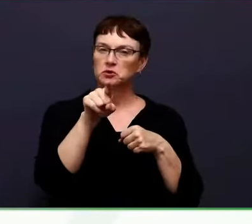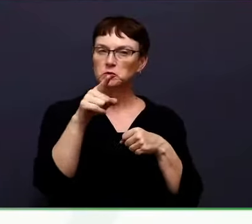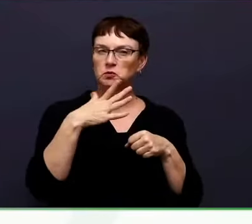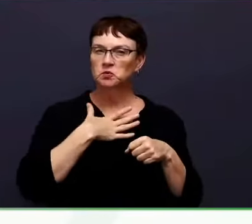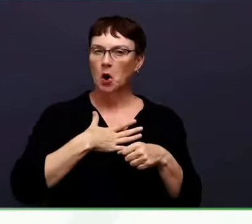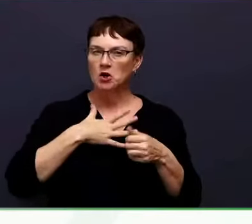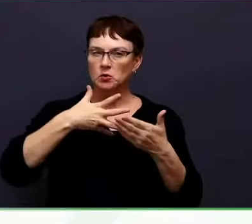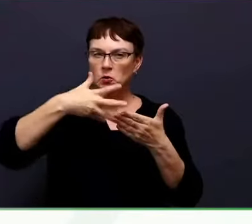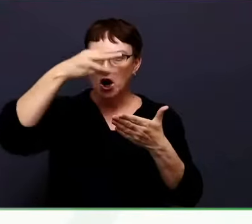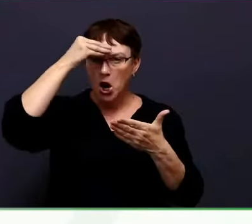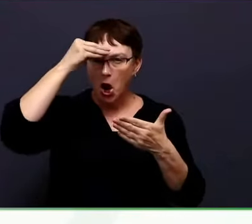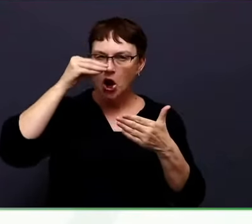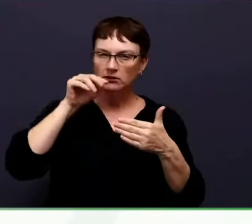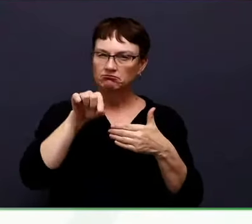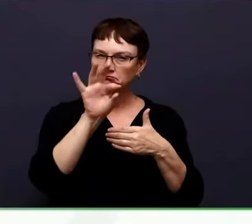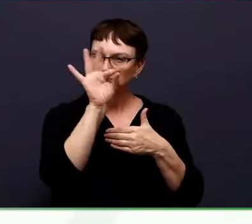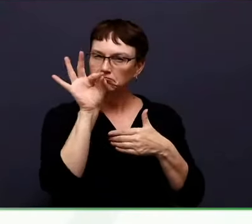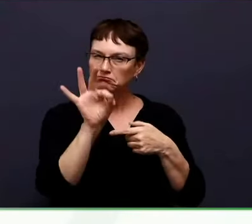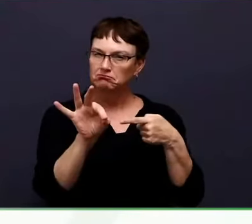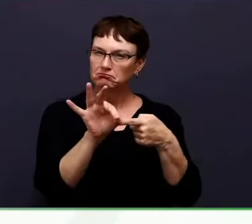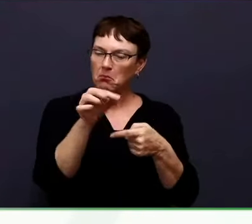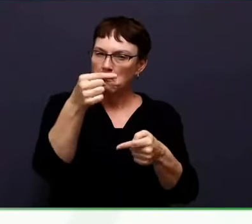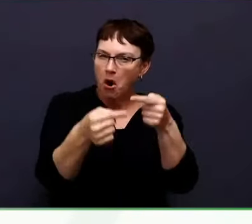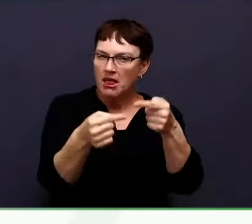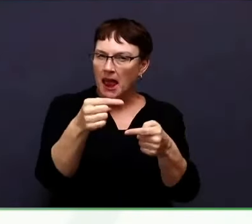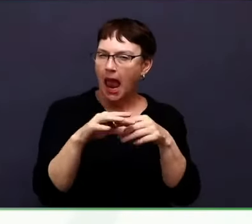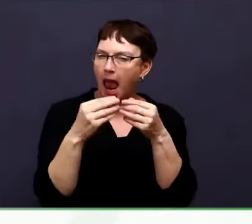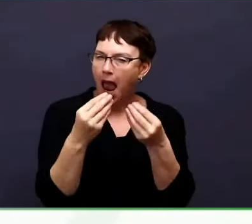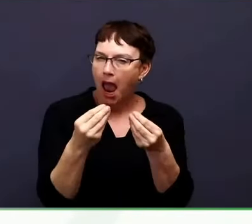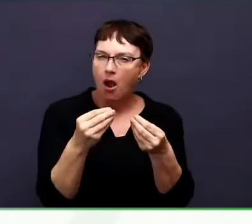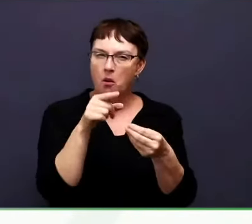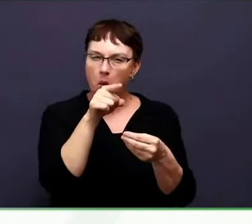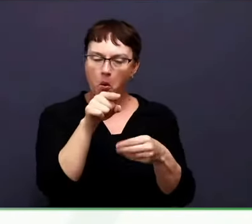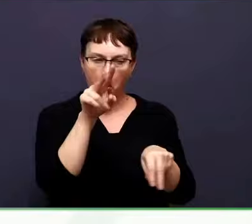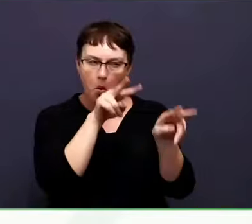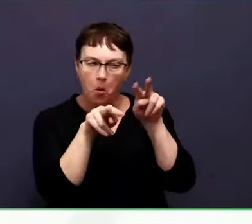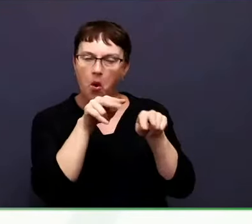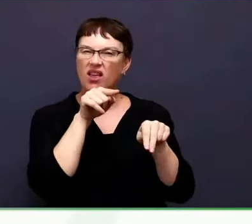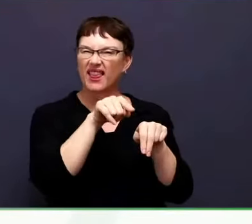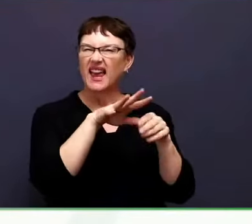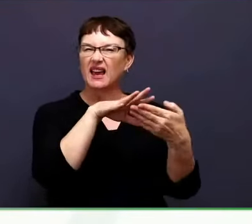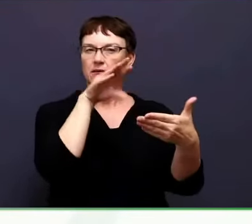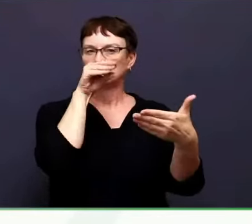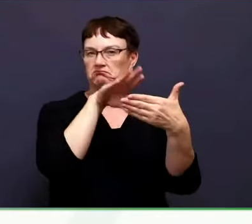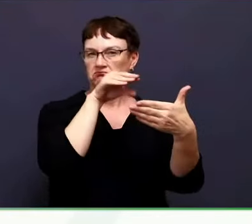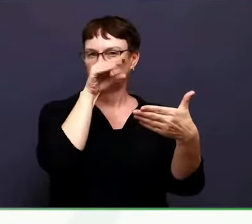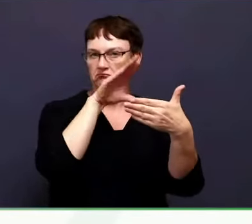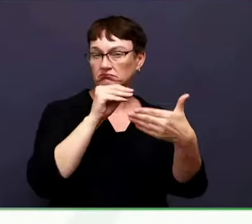My choice, my election is an initiative that works in schools, but we are not alone.